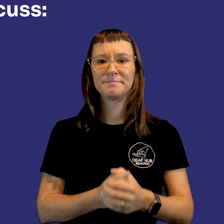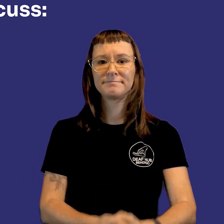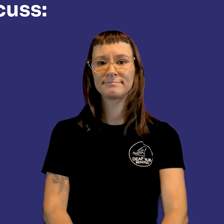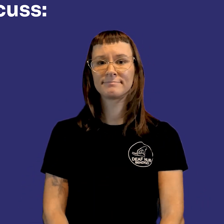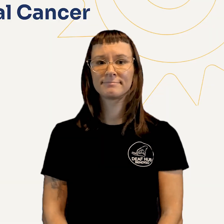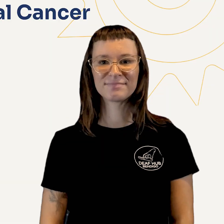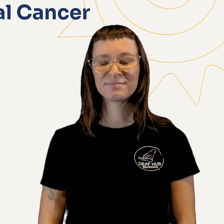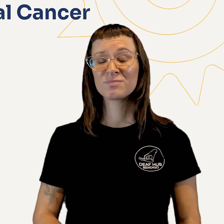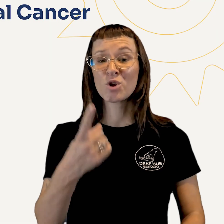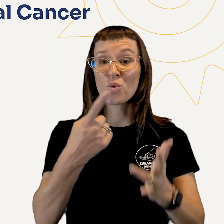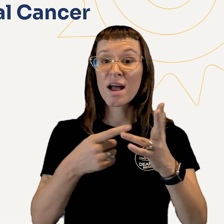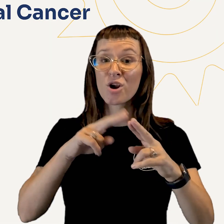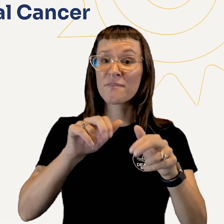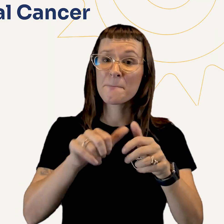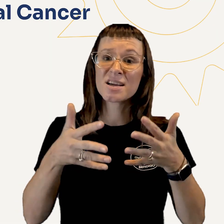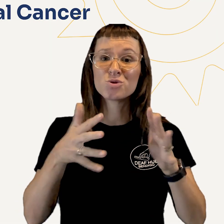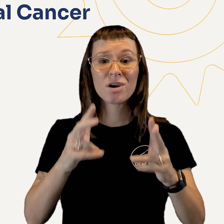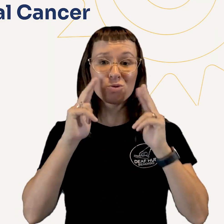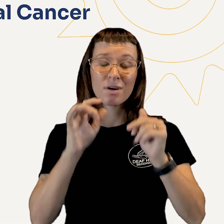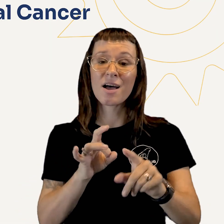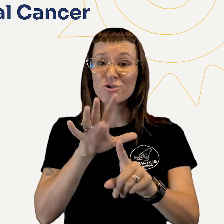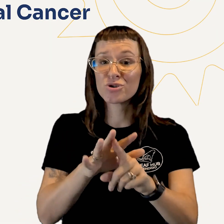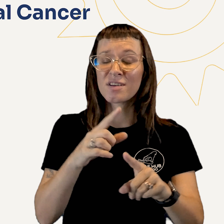One of the best ways you can look after yourself, and protect yourself